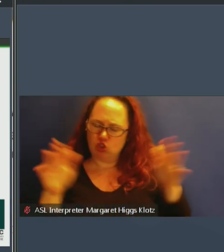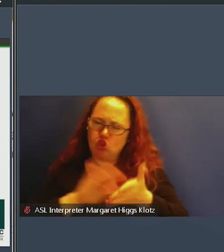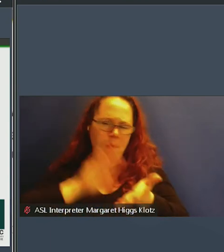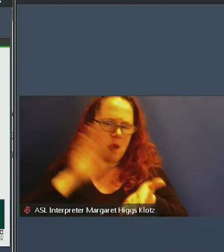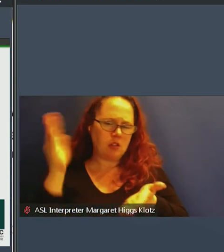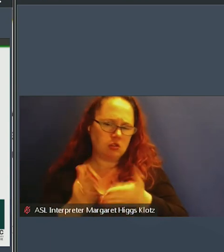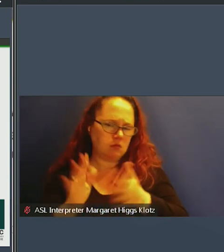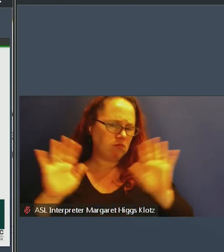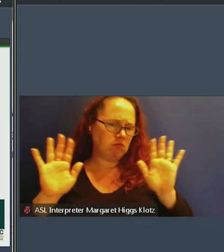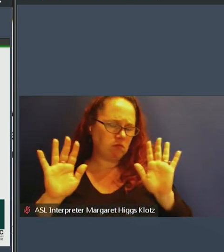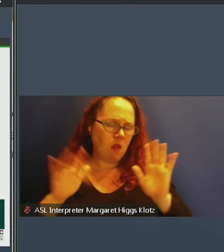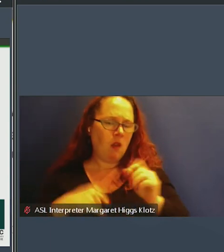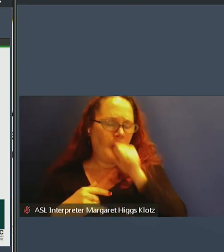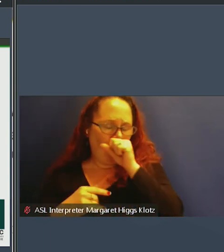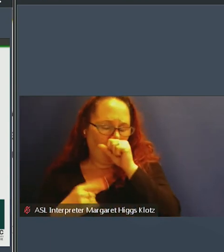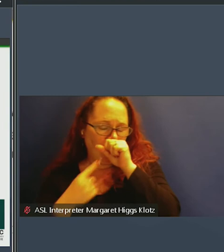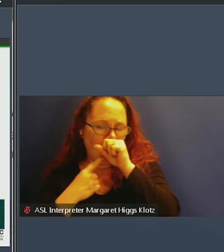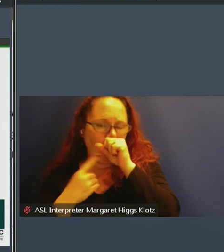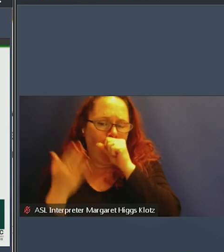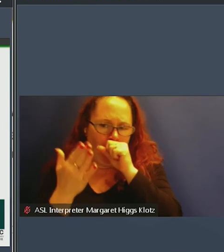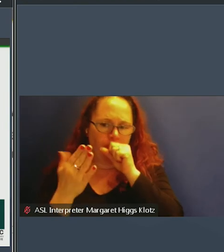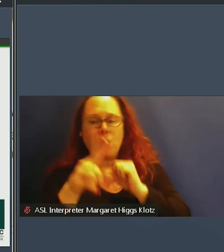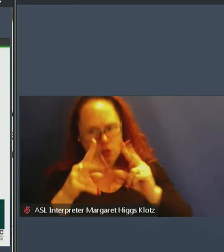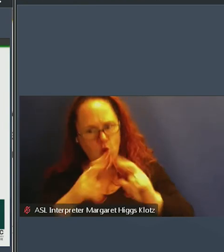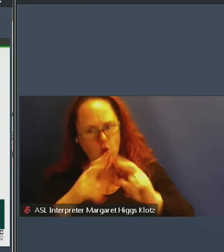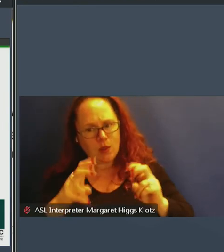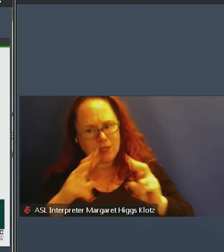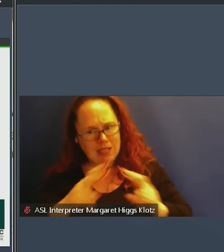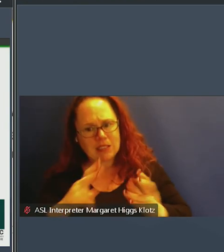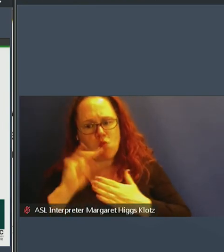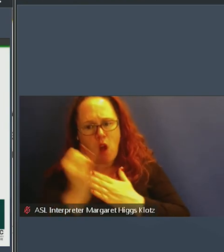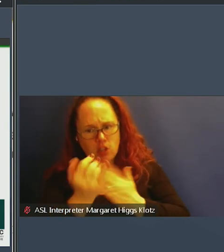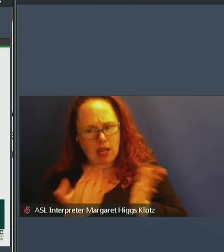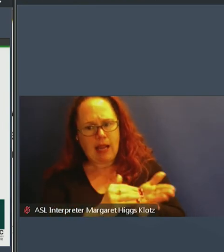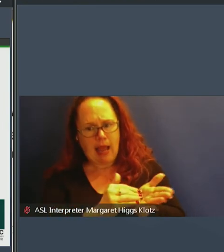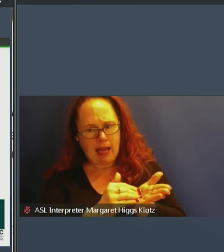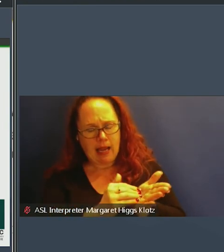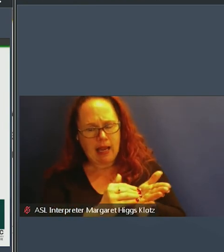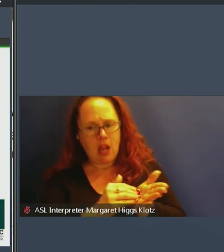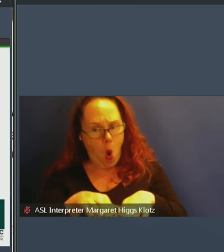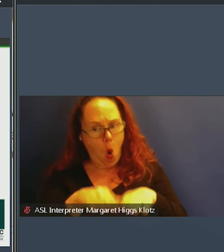I proposed that you re assessors this project. We open it. Well,